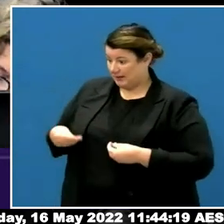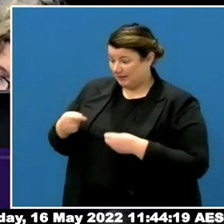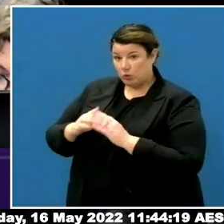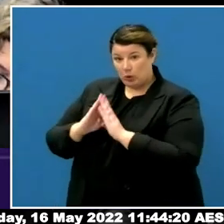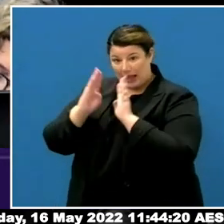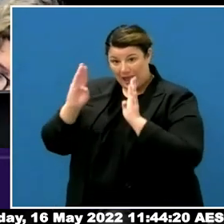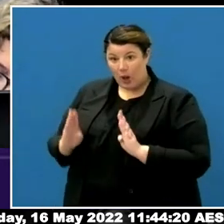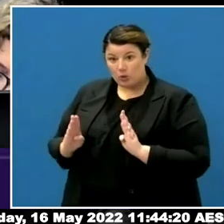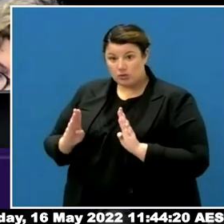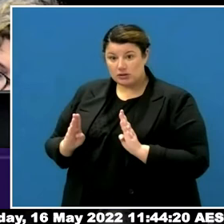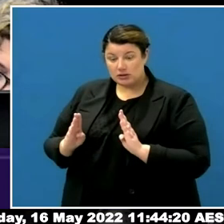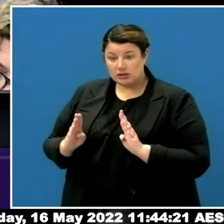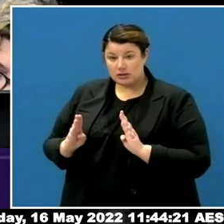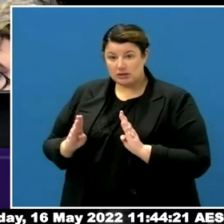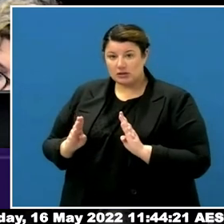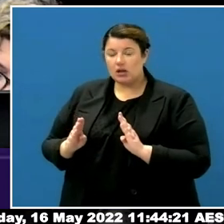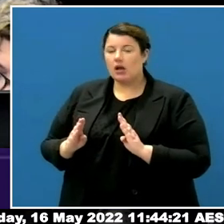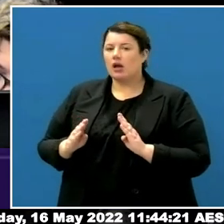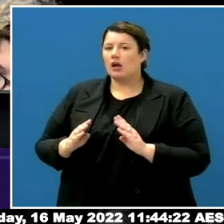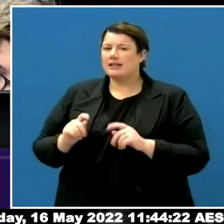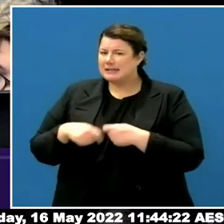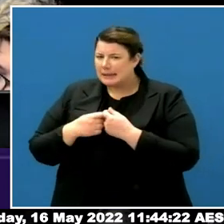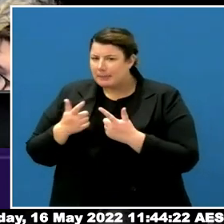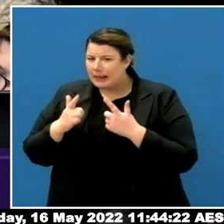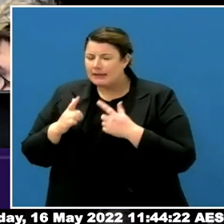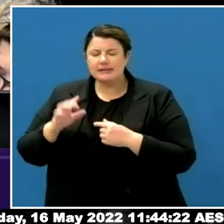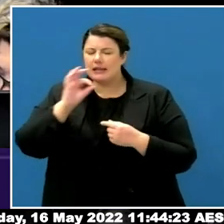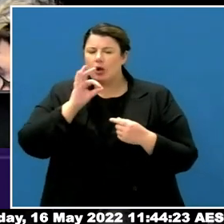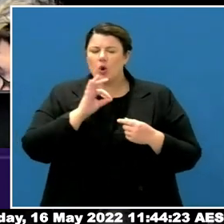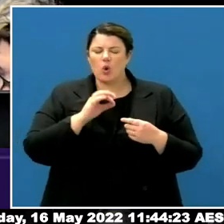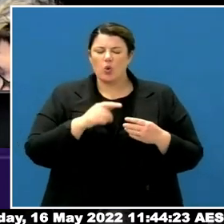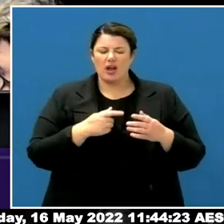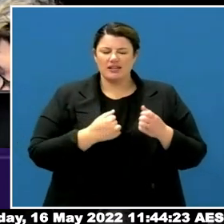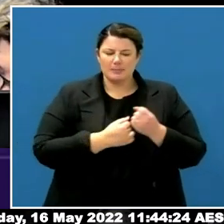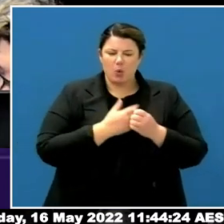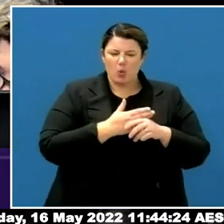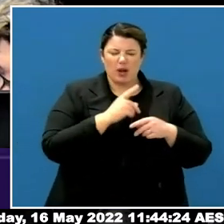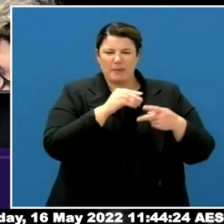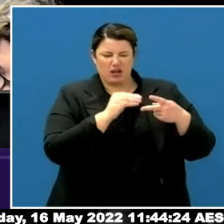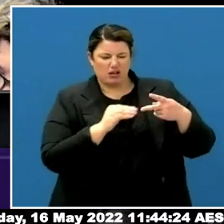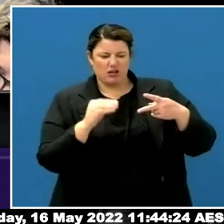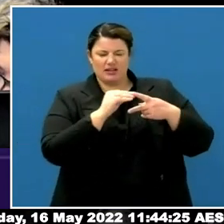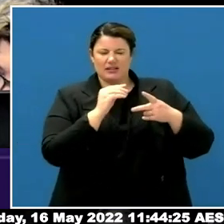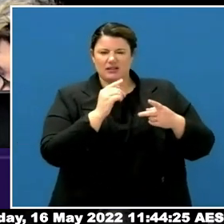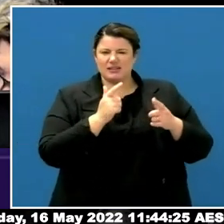The senior. MR FOGARTY: Senior Lifestyle Assistant. Yes. MR FOGARTY: What about earlier agreements?